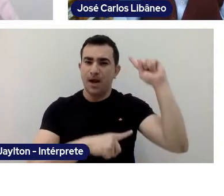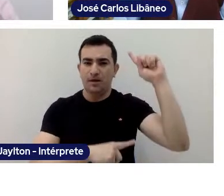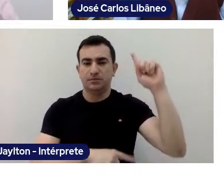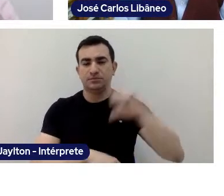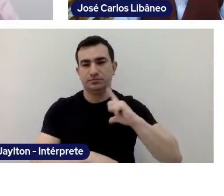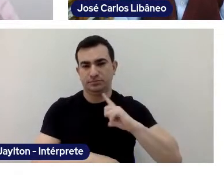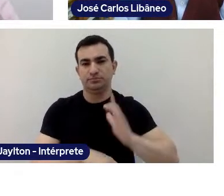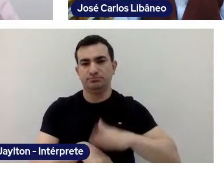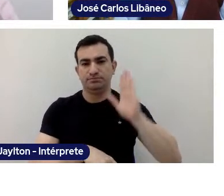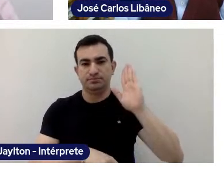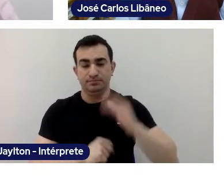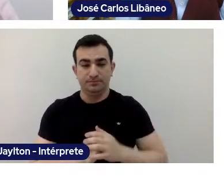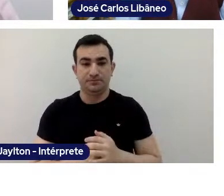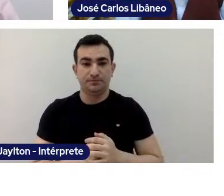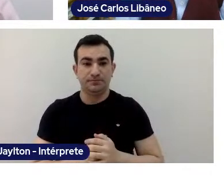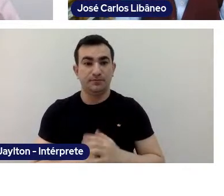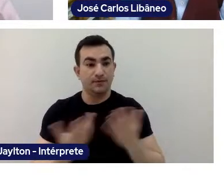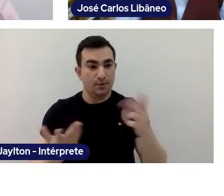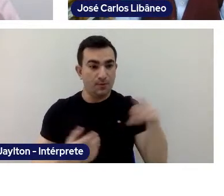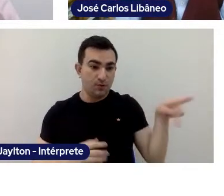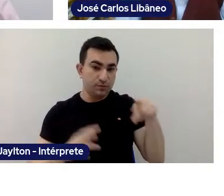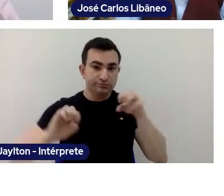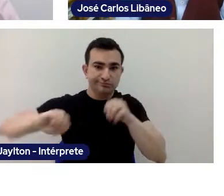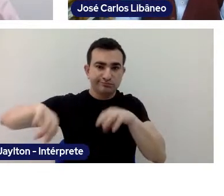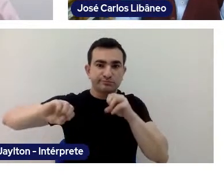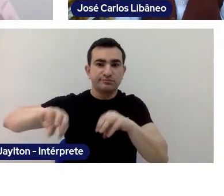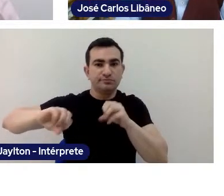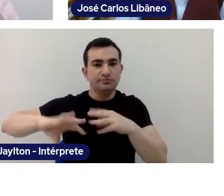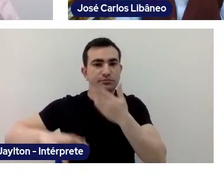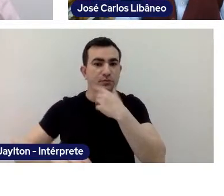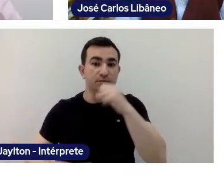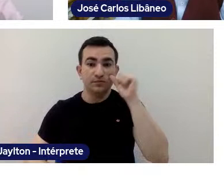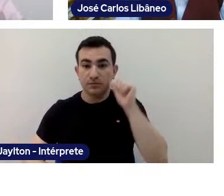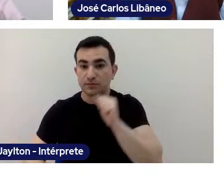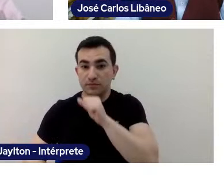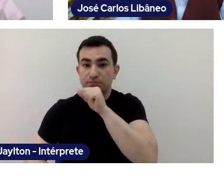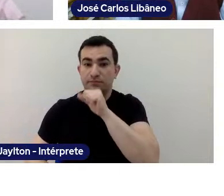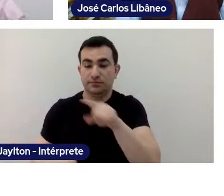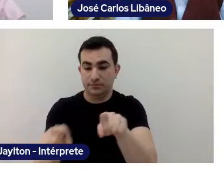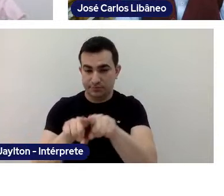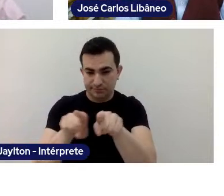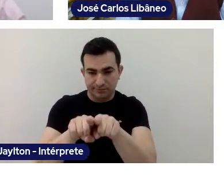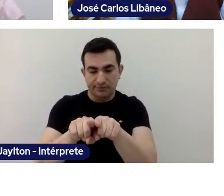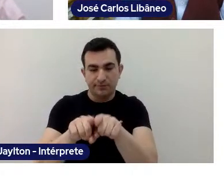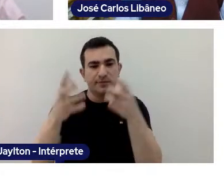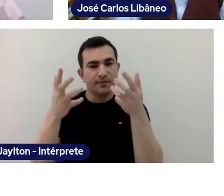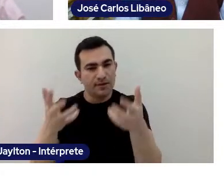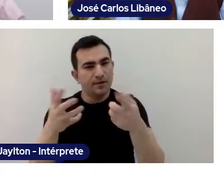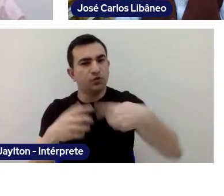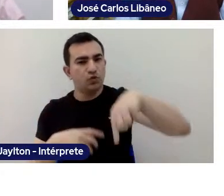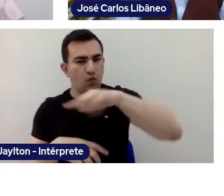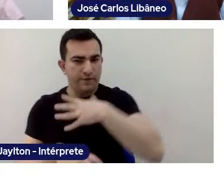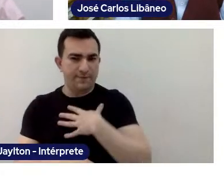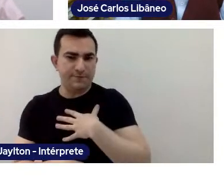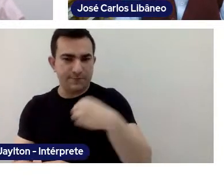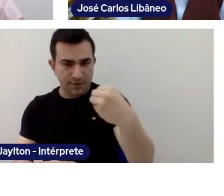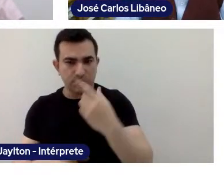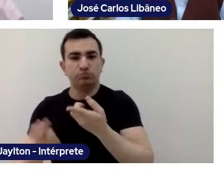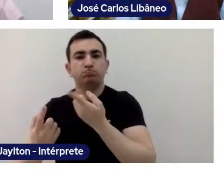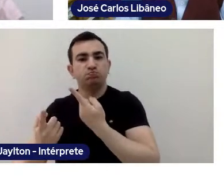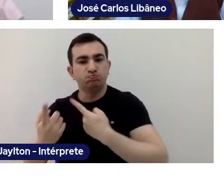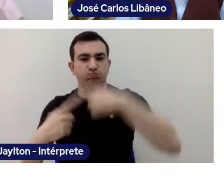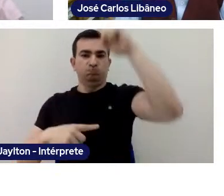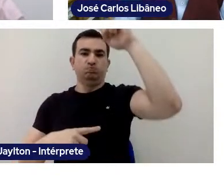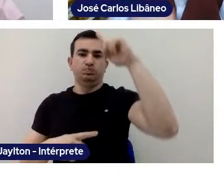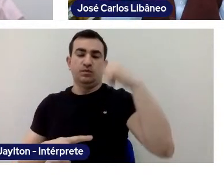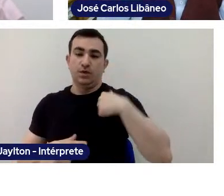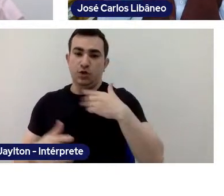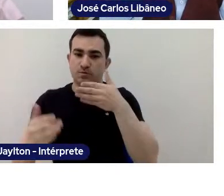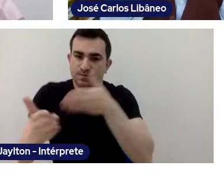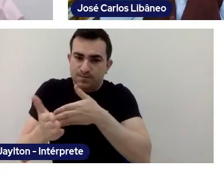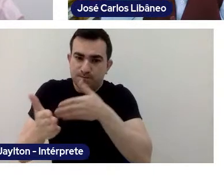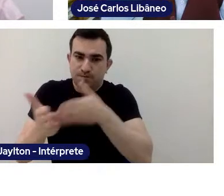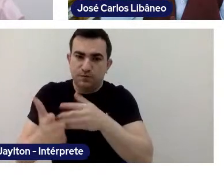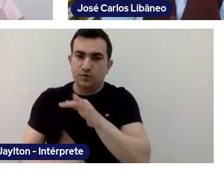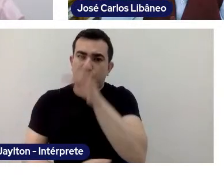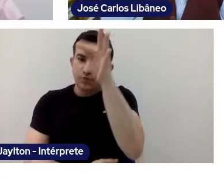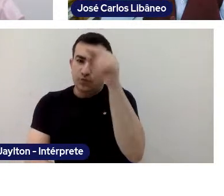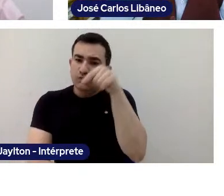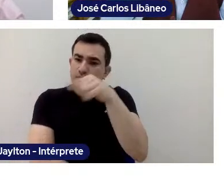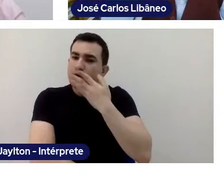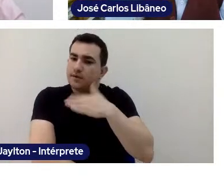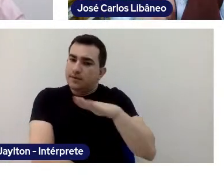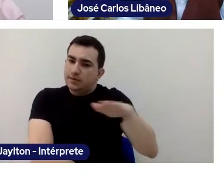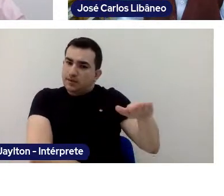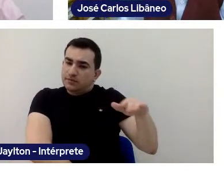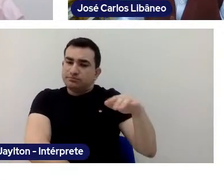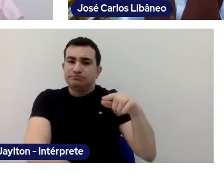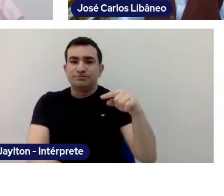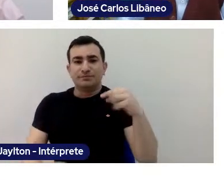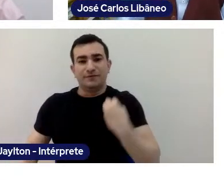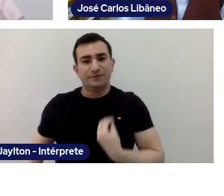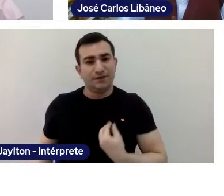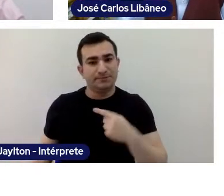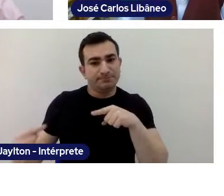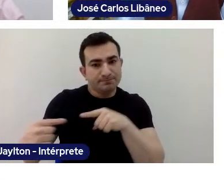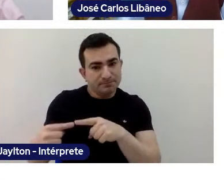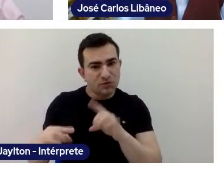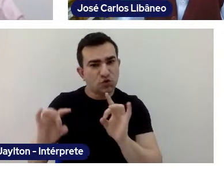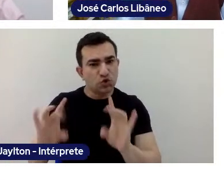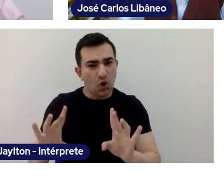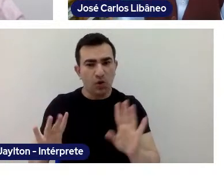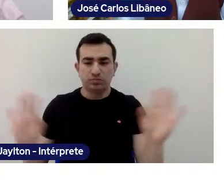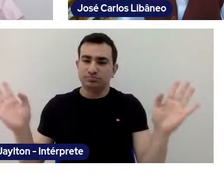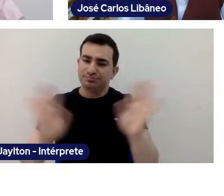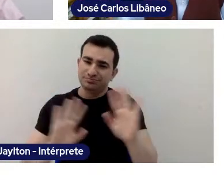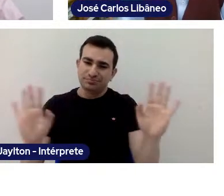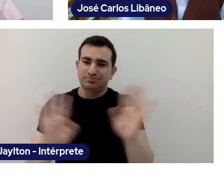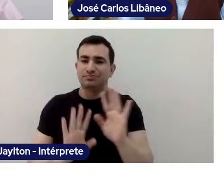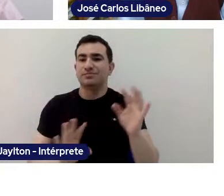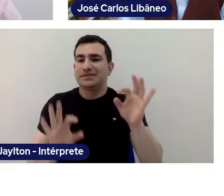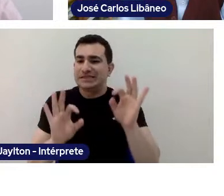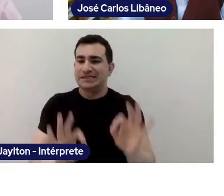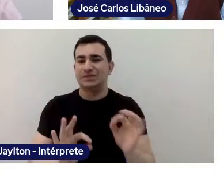An educator, and parents in this sense think similarly, what we want is for our kis to surpass us. So, to limitate our children's futures based on what the parents lived certainly is a worrisome idea.